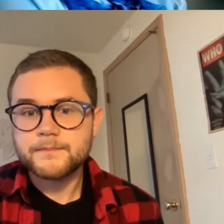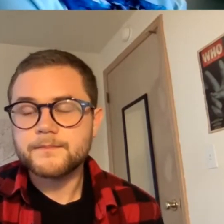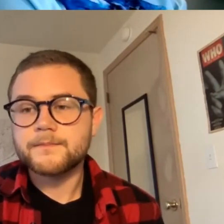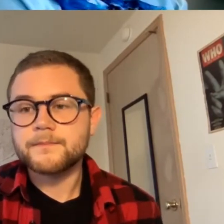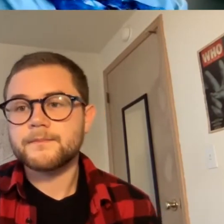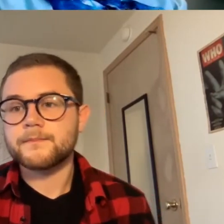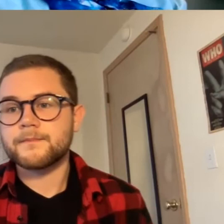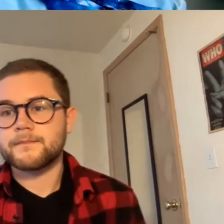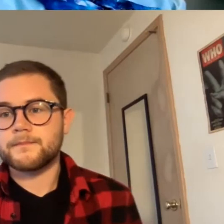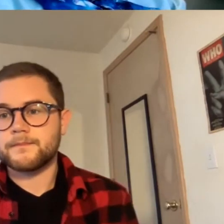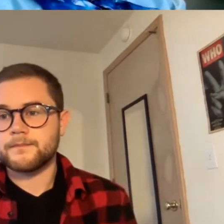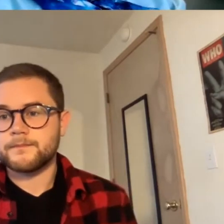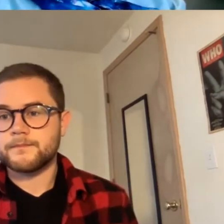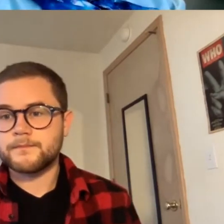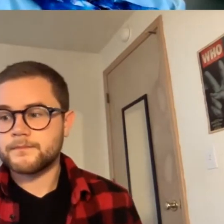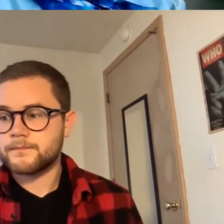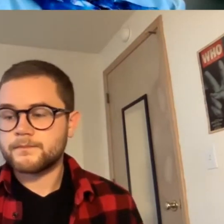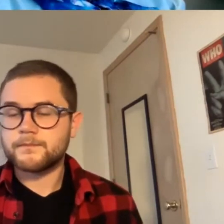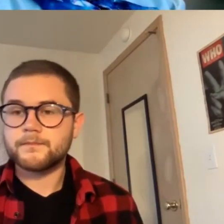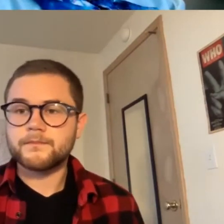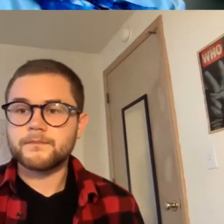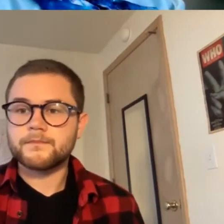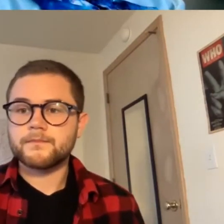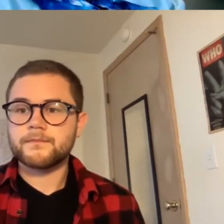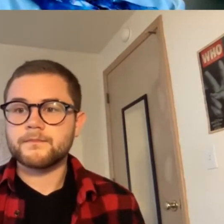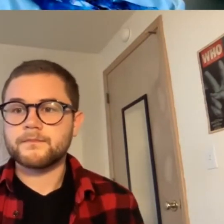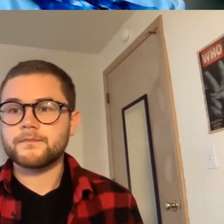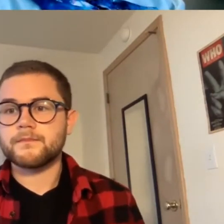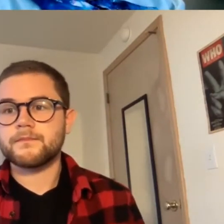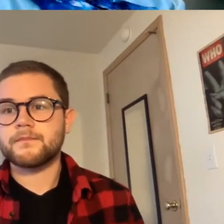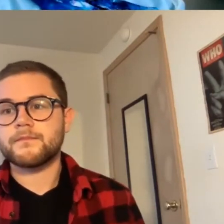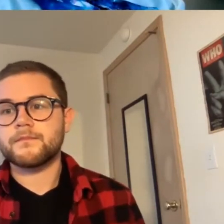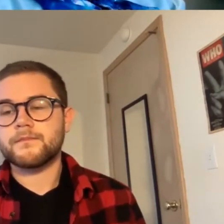And before we start, I want to say that I really appreciate